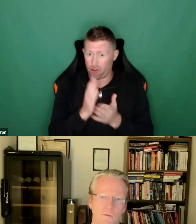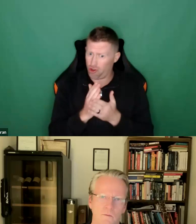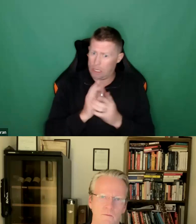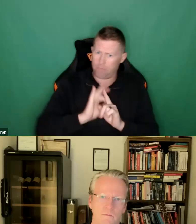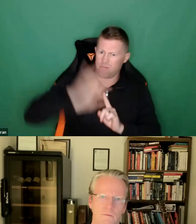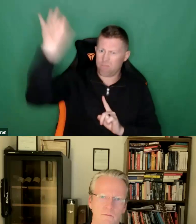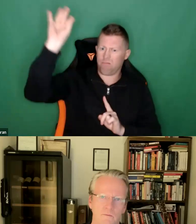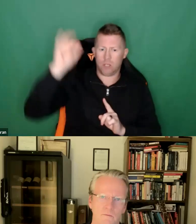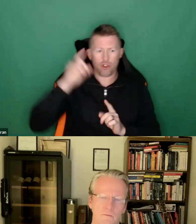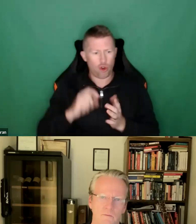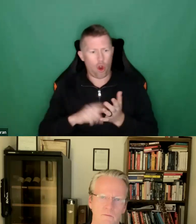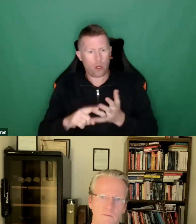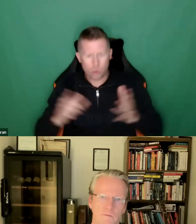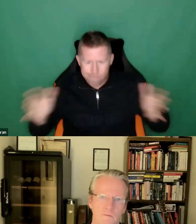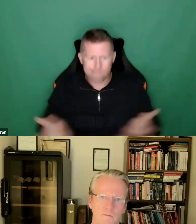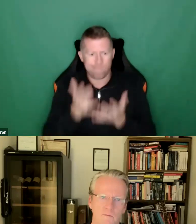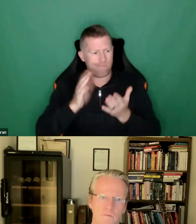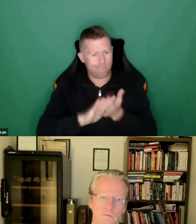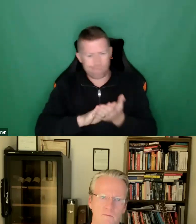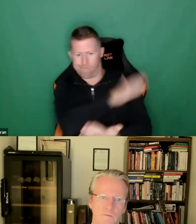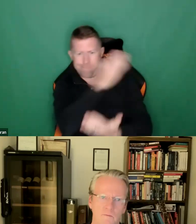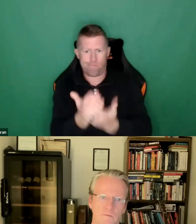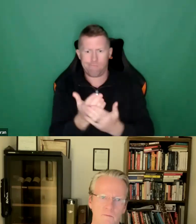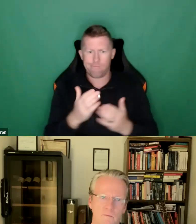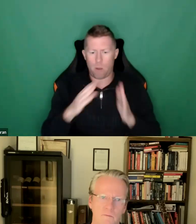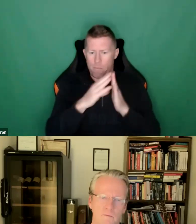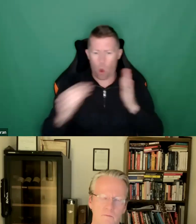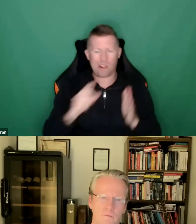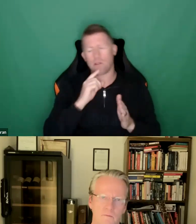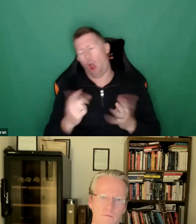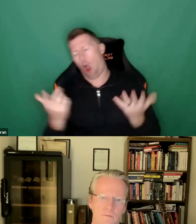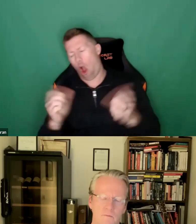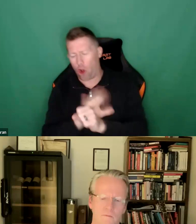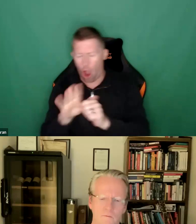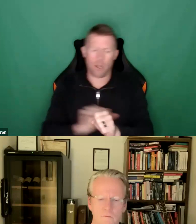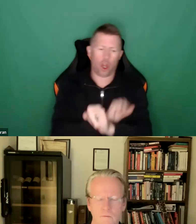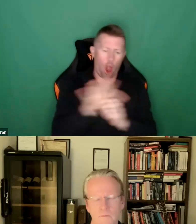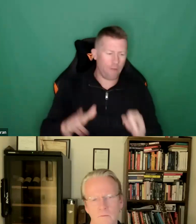but the organising principle of what would it look like of the whole school is involved